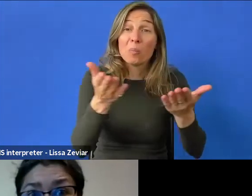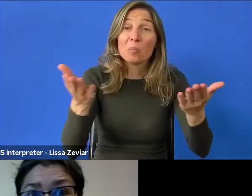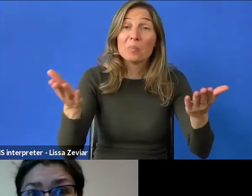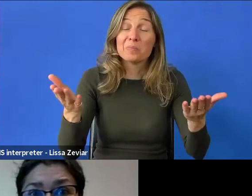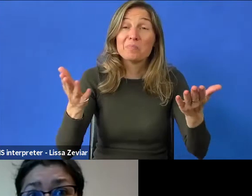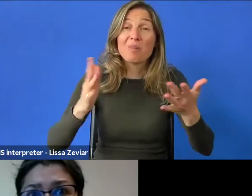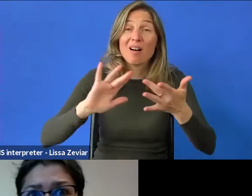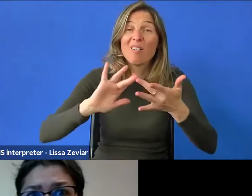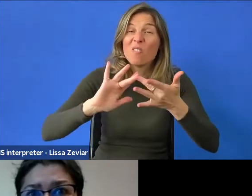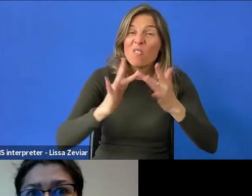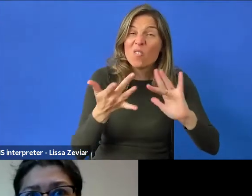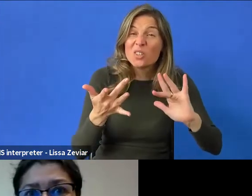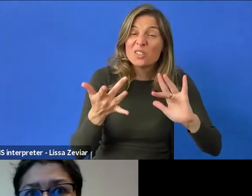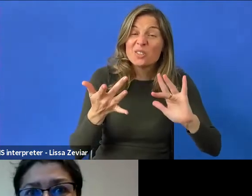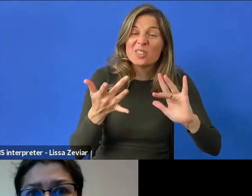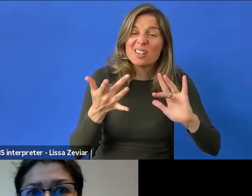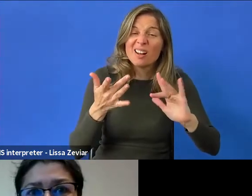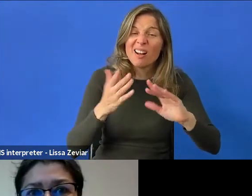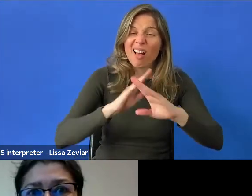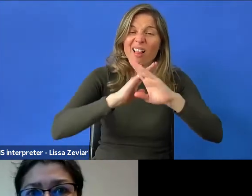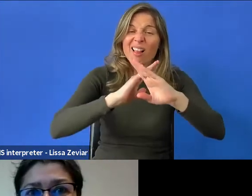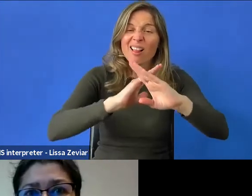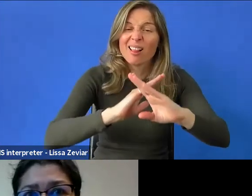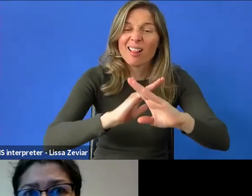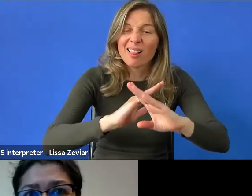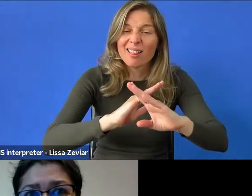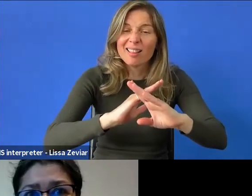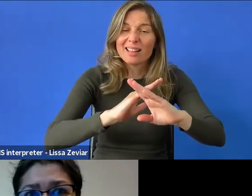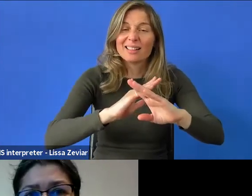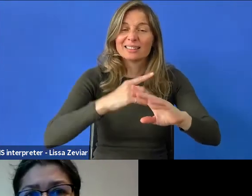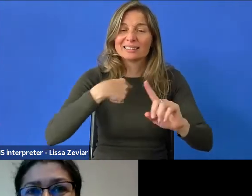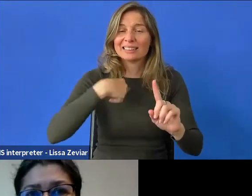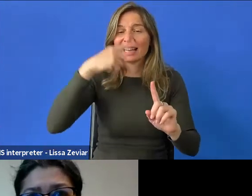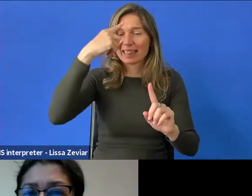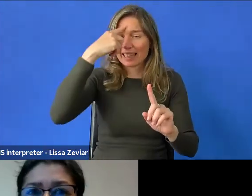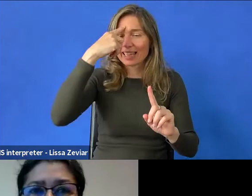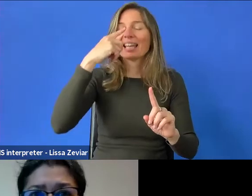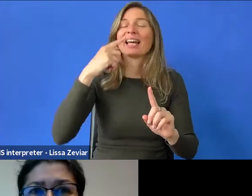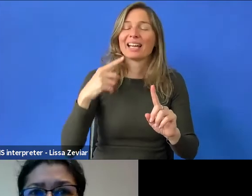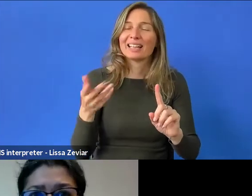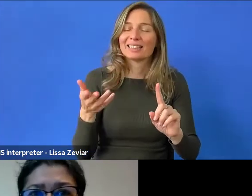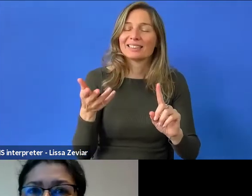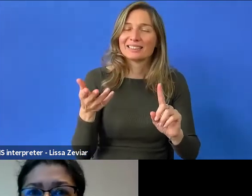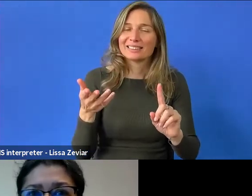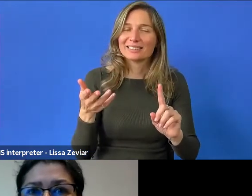but rather the opposite, the opportunity to communicate and I am extremely thankful to see